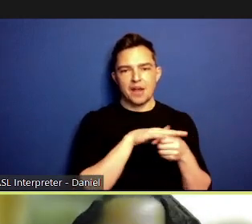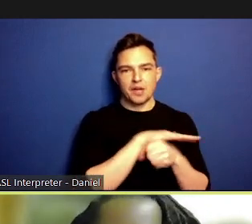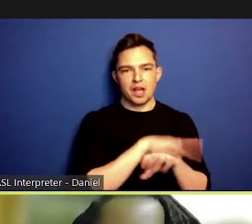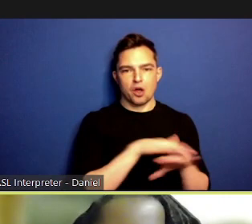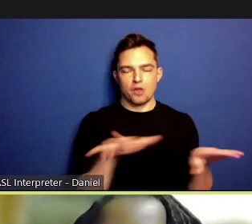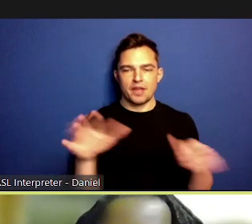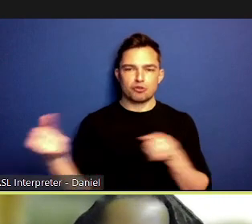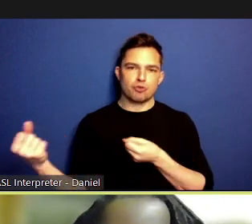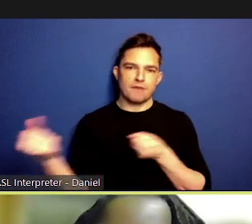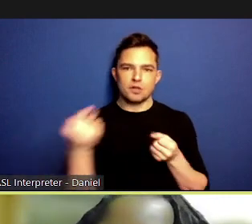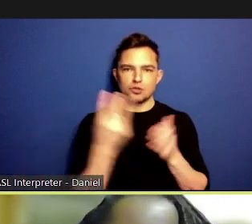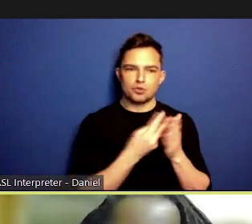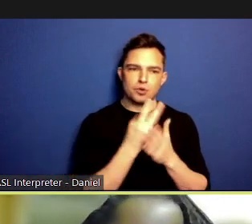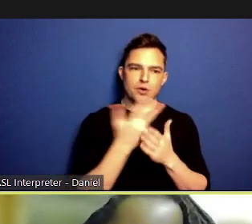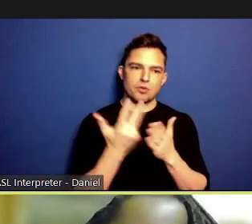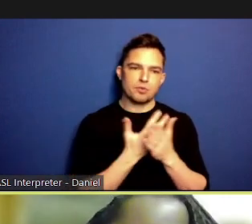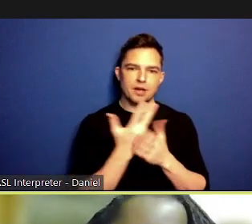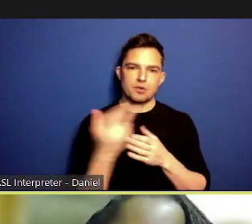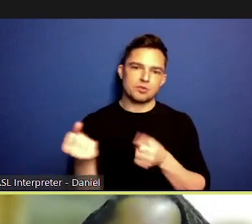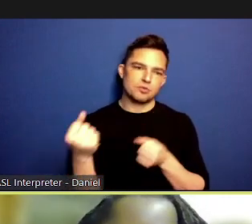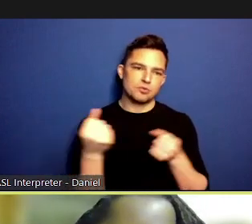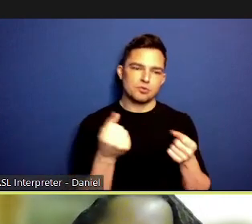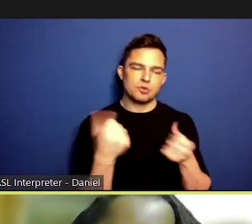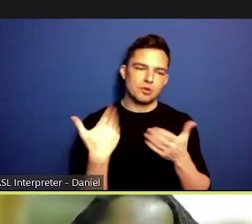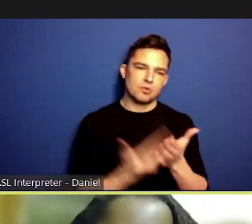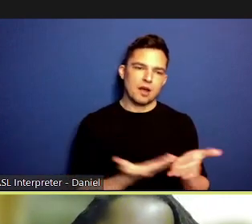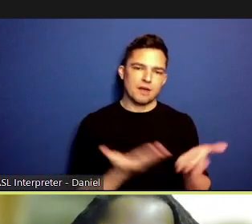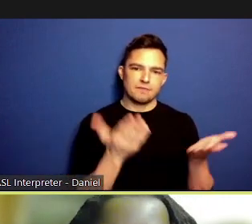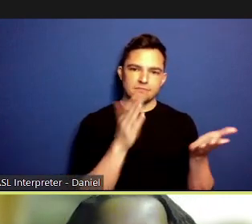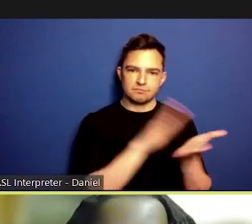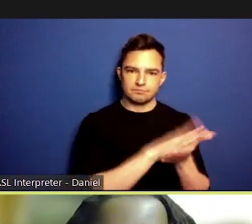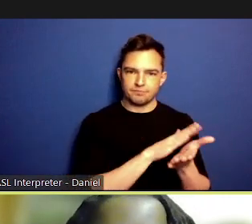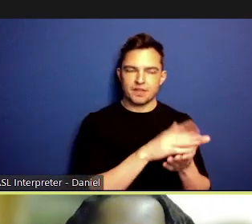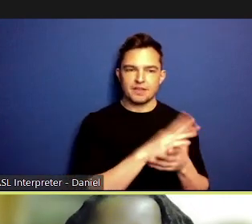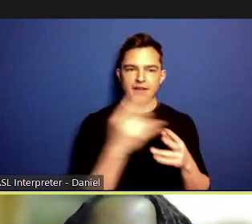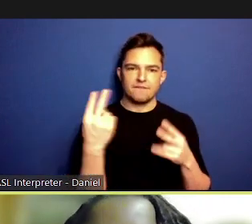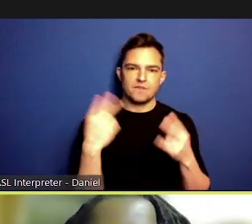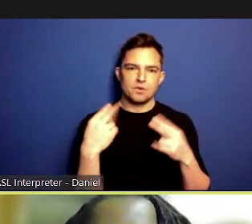to three hours each day to come to our school, and they viewed us and our families as occupying